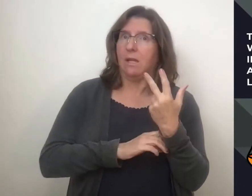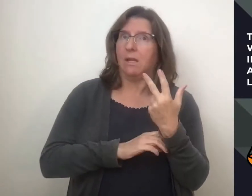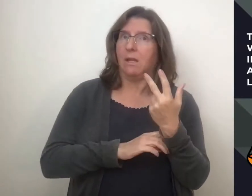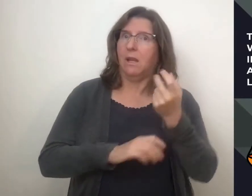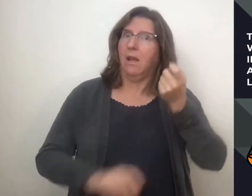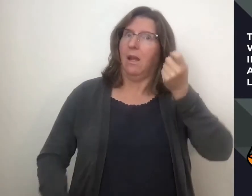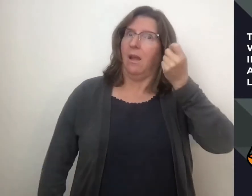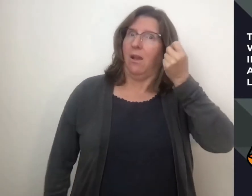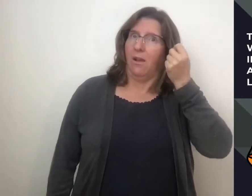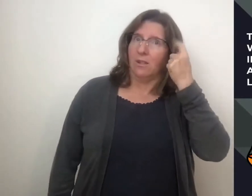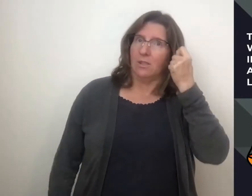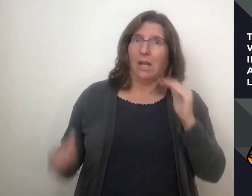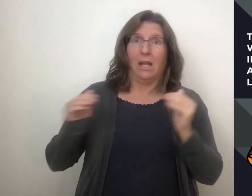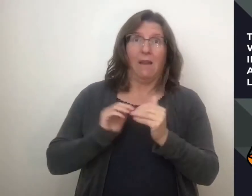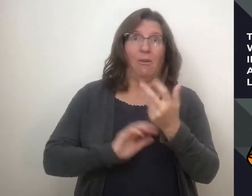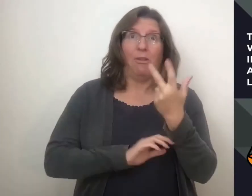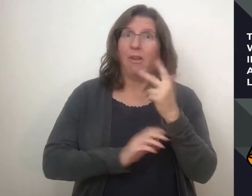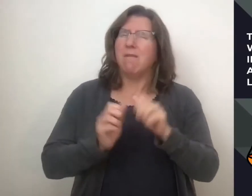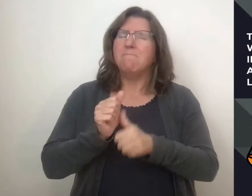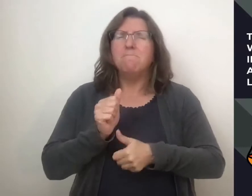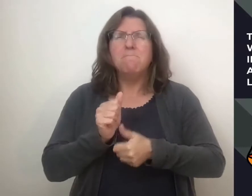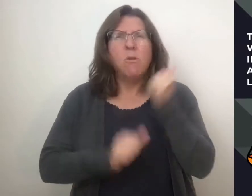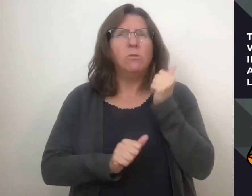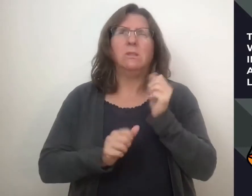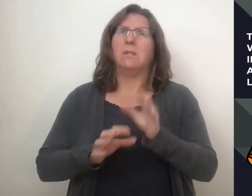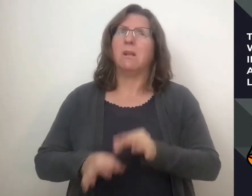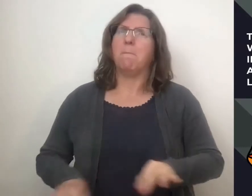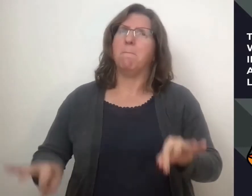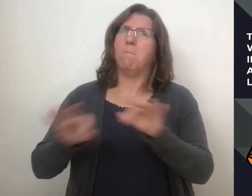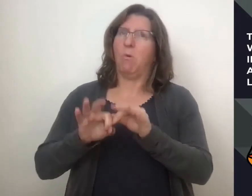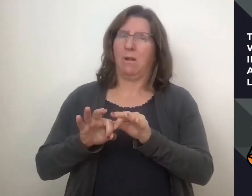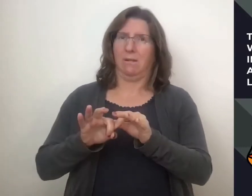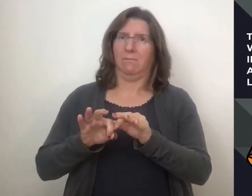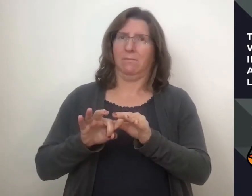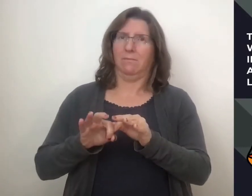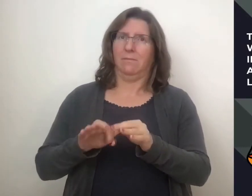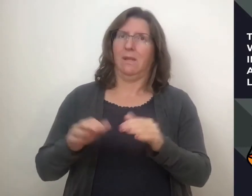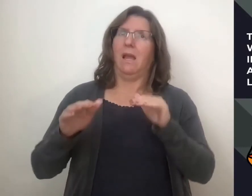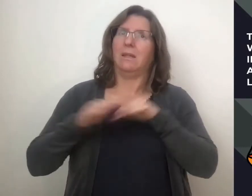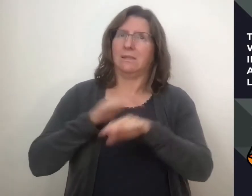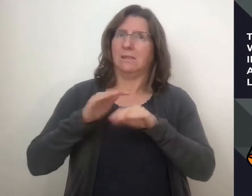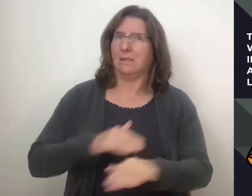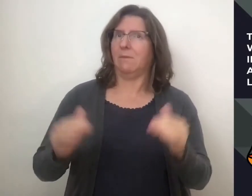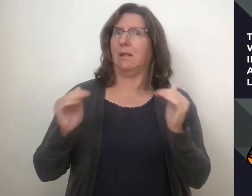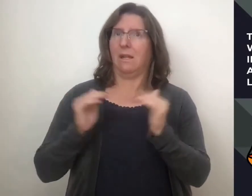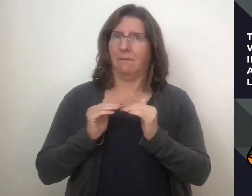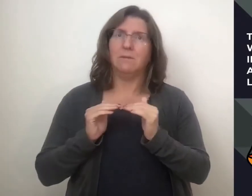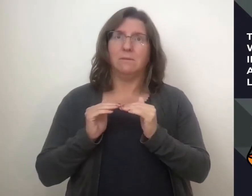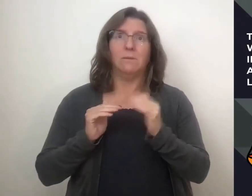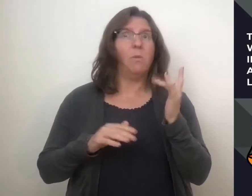it is the most important access level because it deals with the foundational skills of language acquisition.